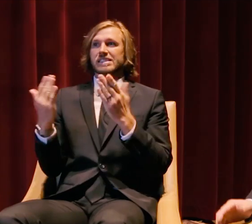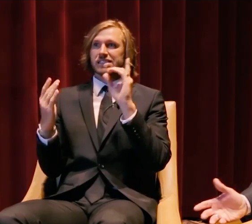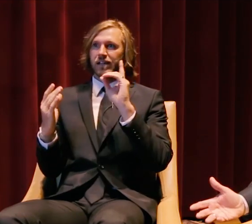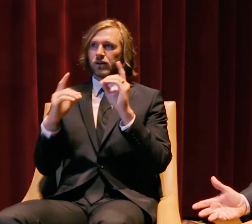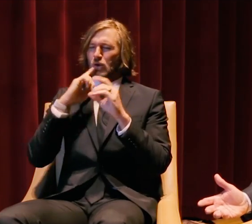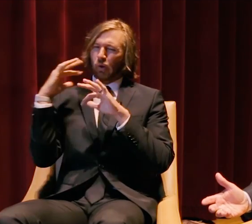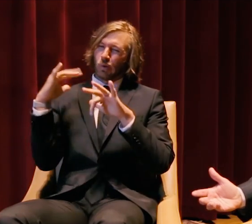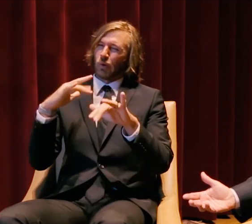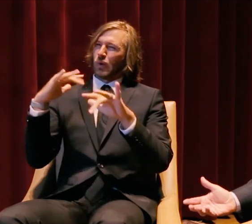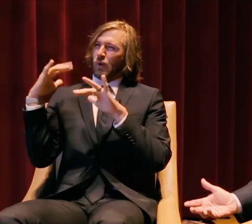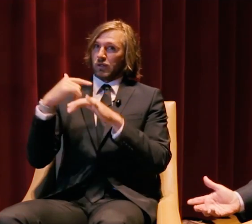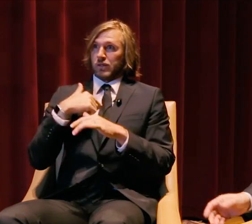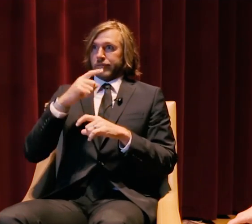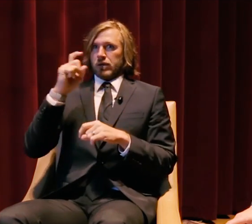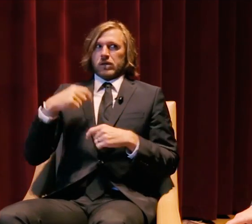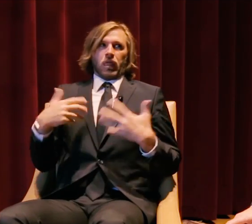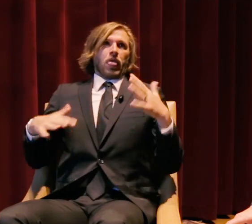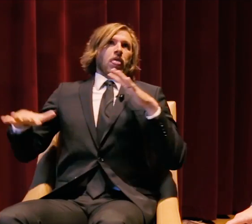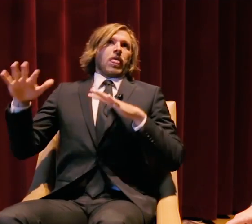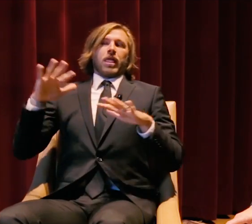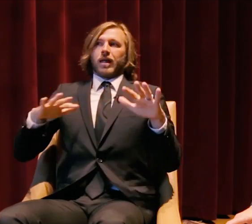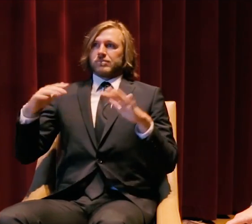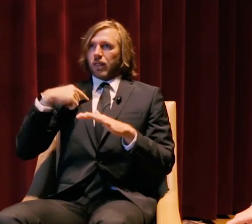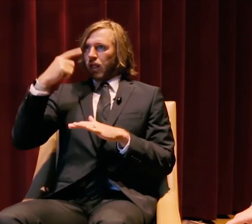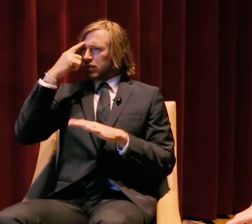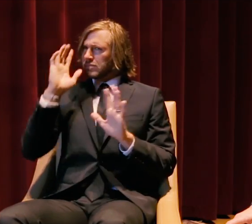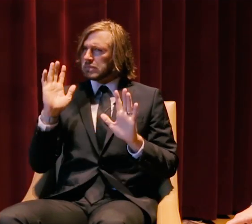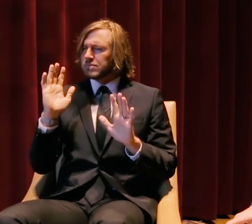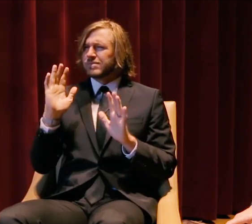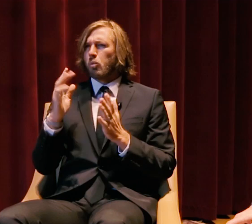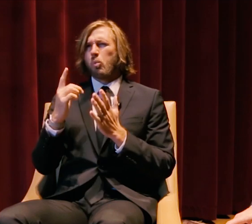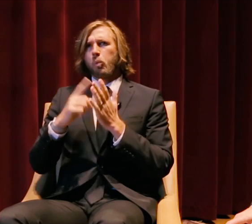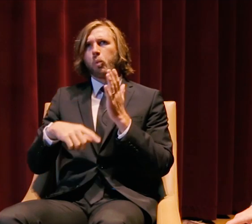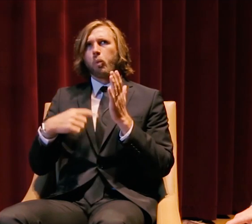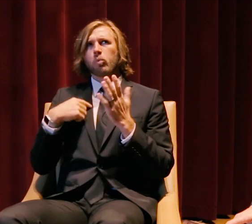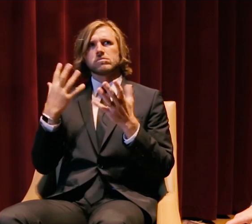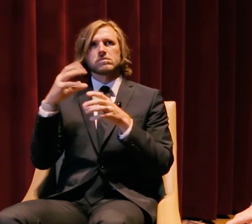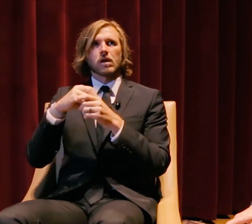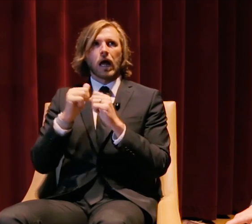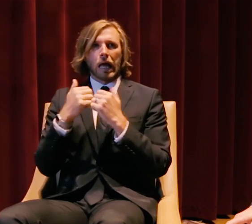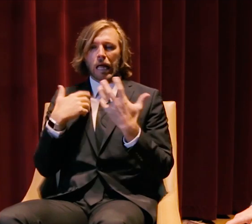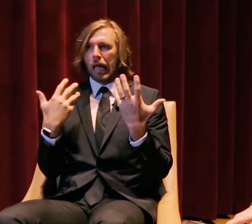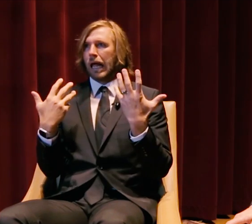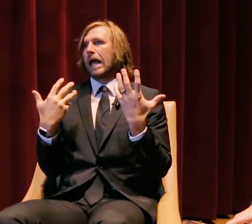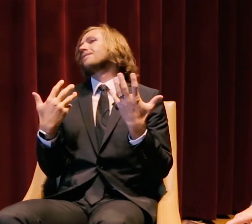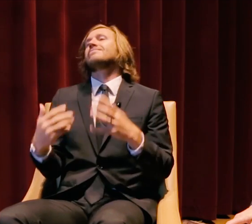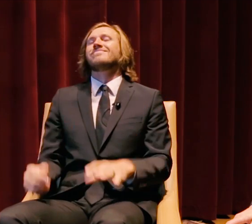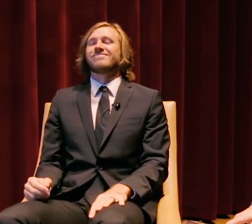It was snowing, I'm from Texas, and I'm thinking to myself, what in the world have I gotten myself into?